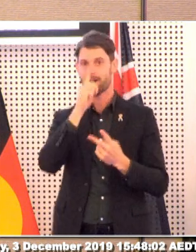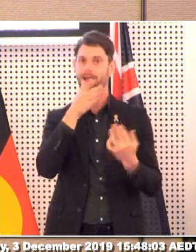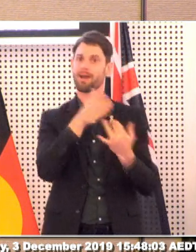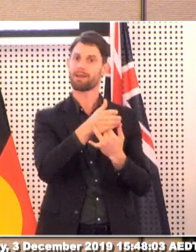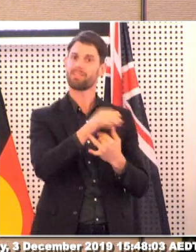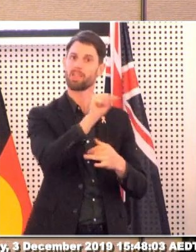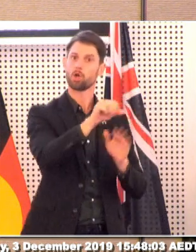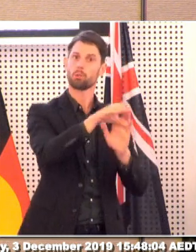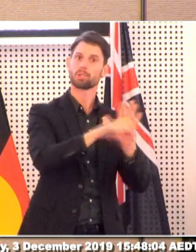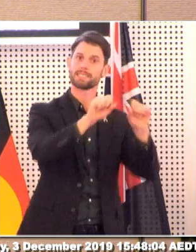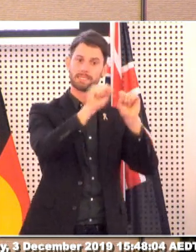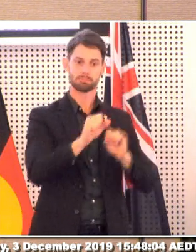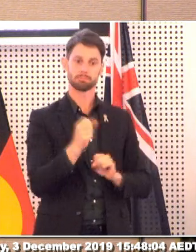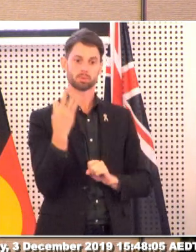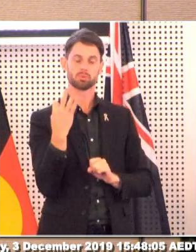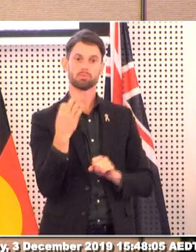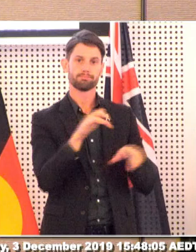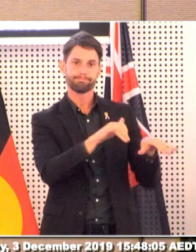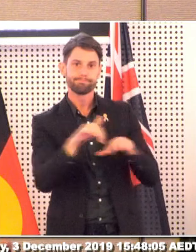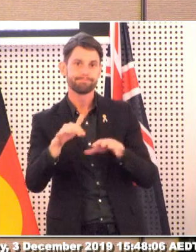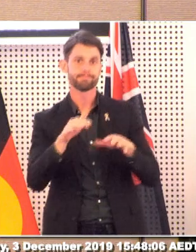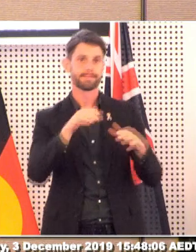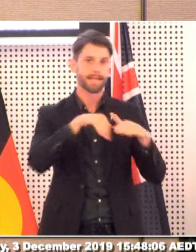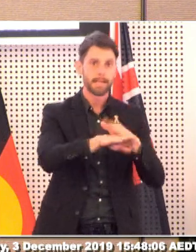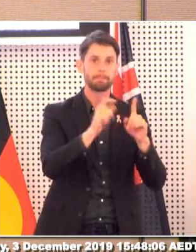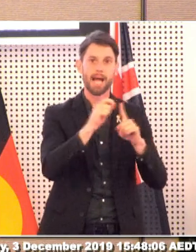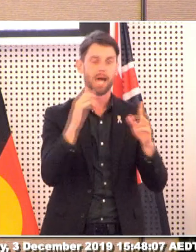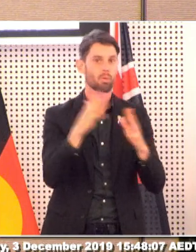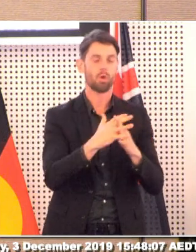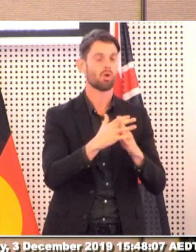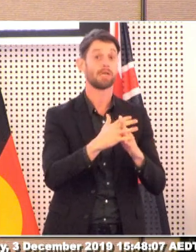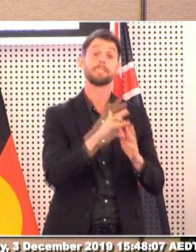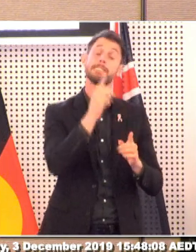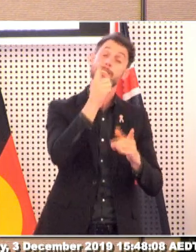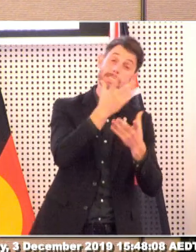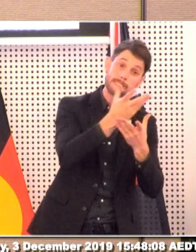And they – some places certainly will give us a login things but often, too, what I